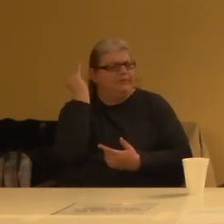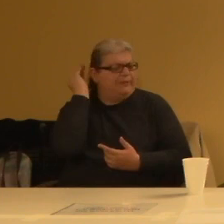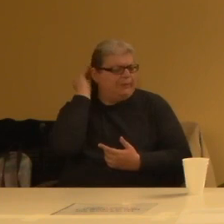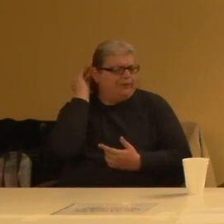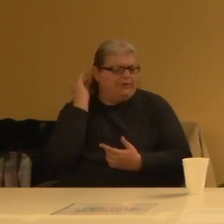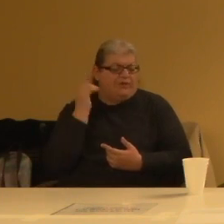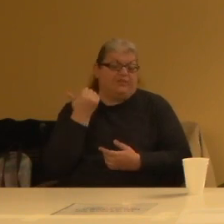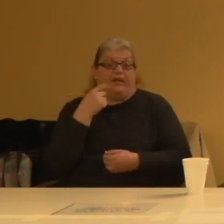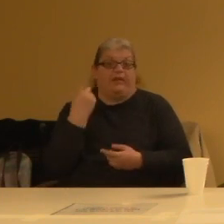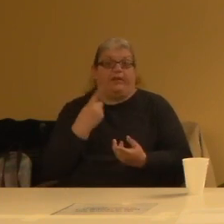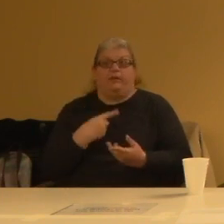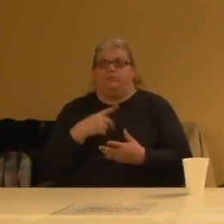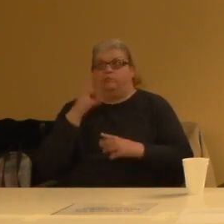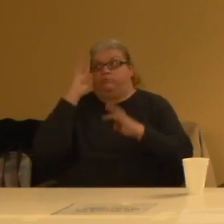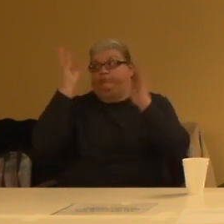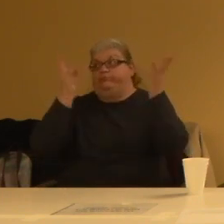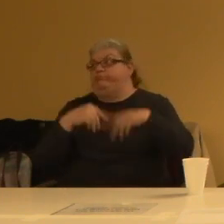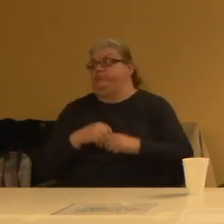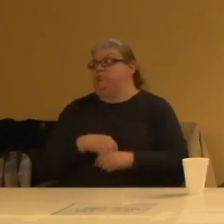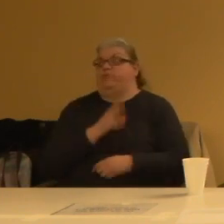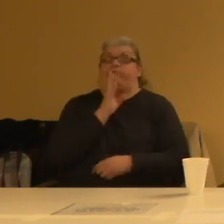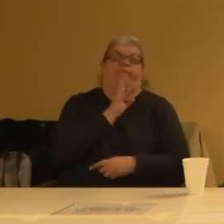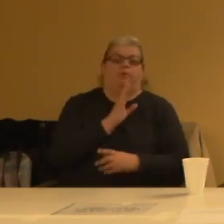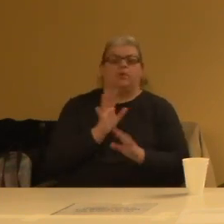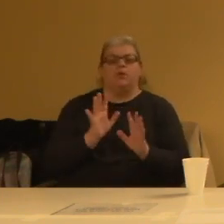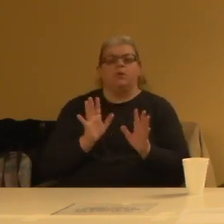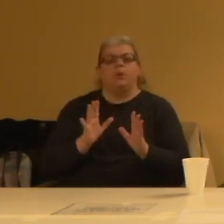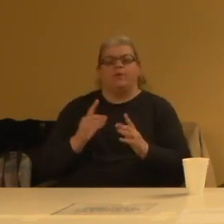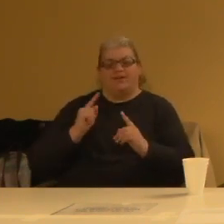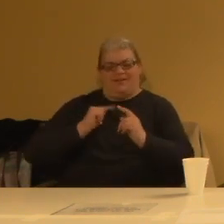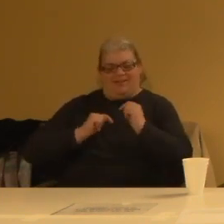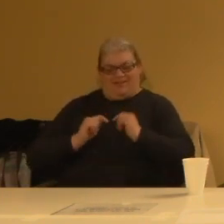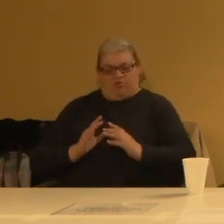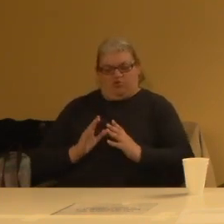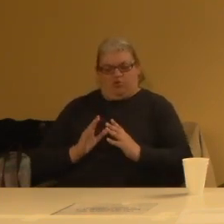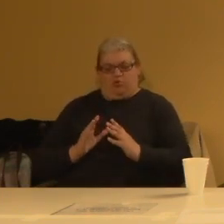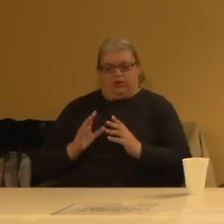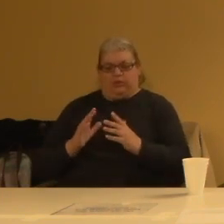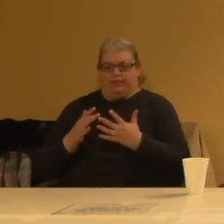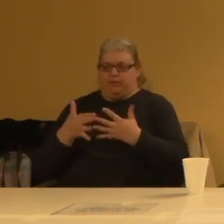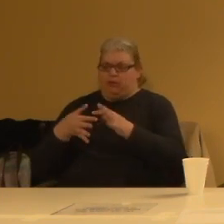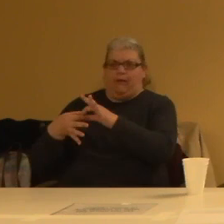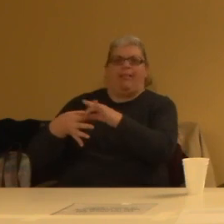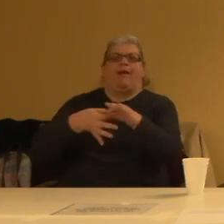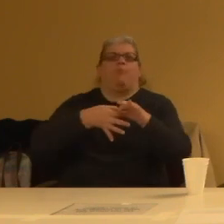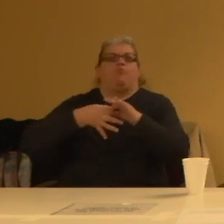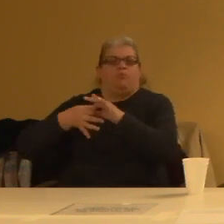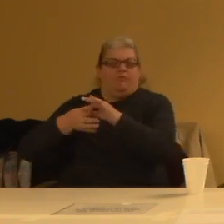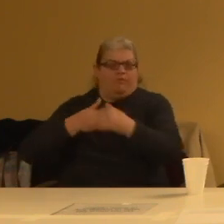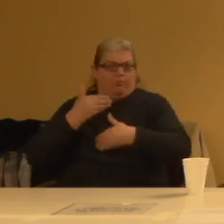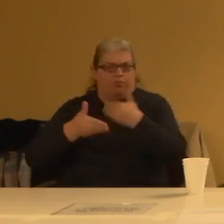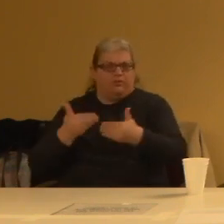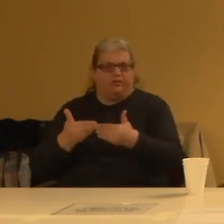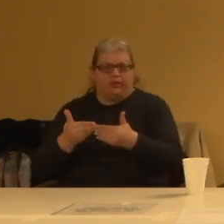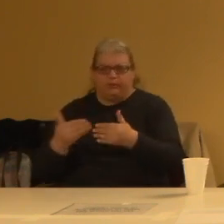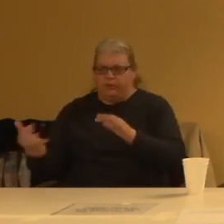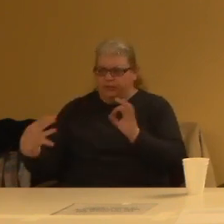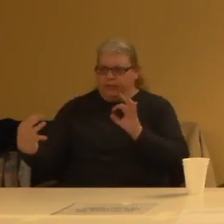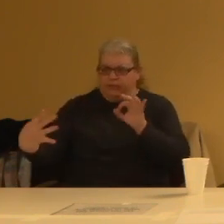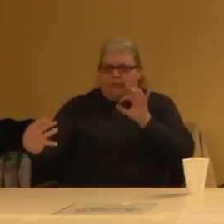but feeling like, fundamentally theater is a collaborative process, and it's not like a lot of other art forms because it doesn't exist without a whole group of people working